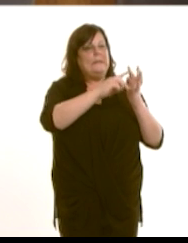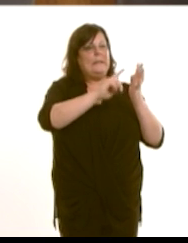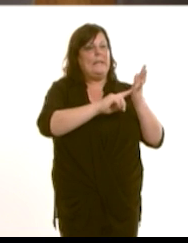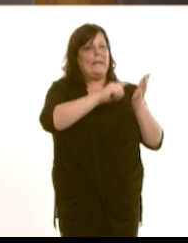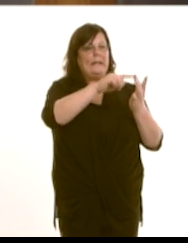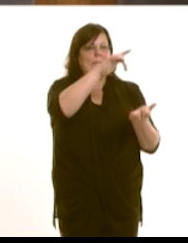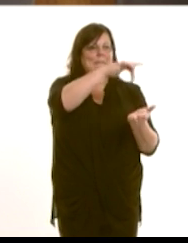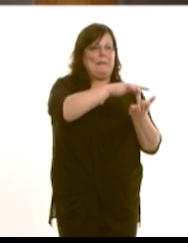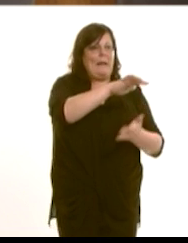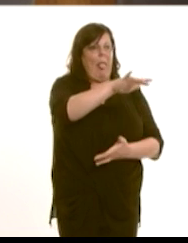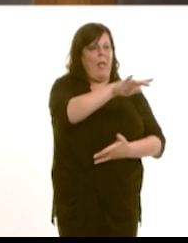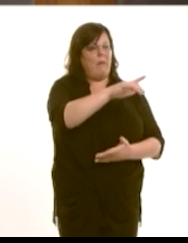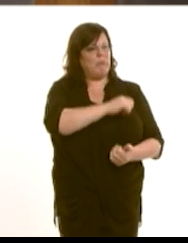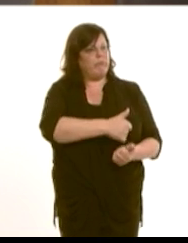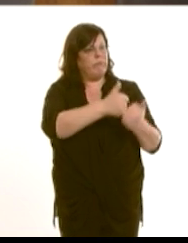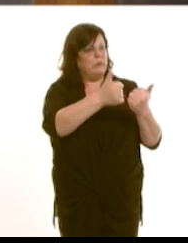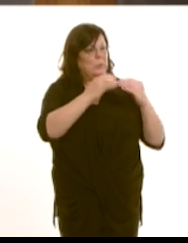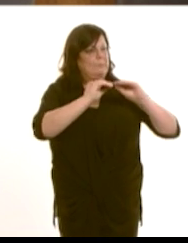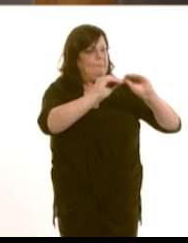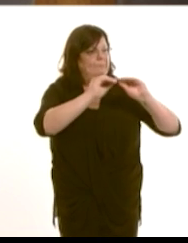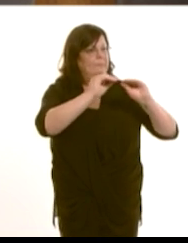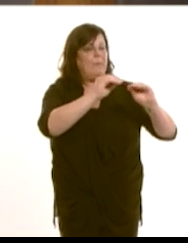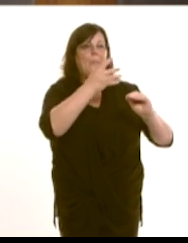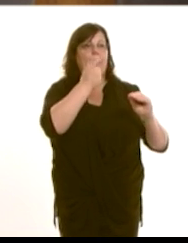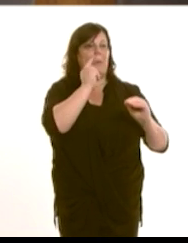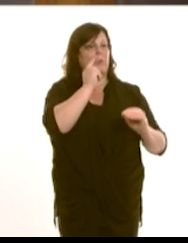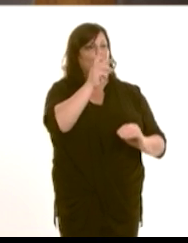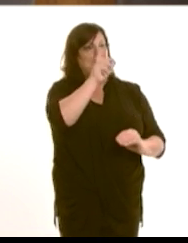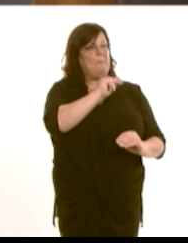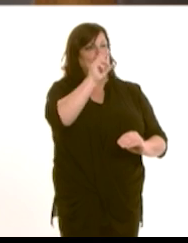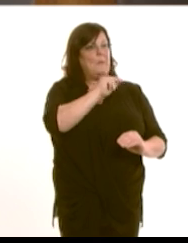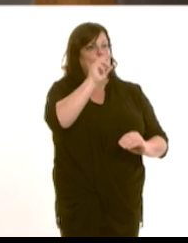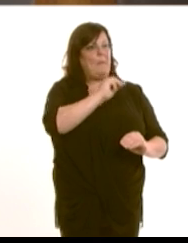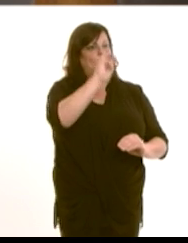that people can learn Welsh, but also use Welsh, so that they donít lose the language